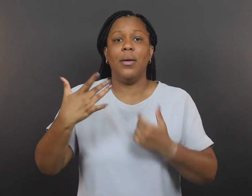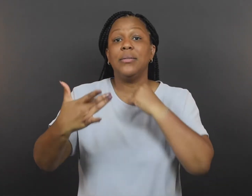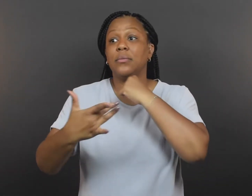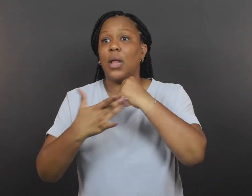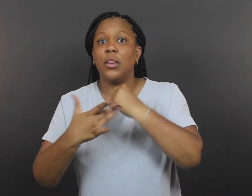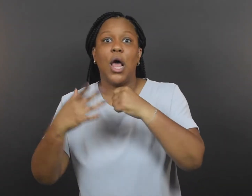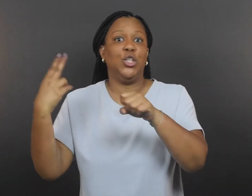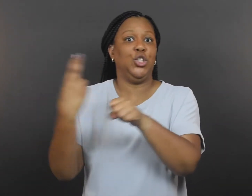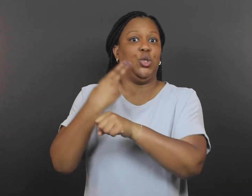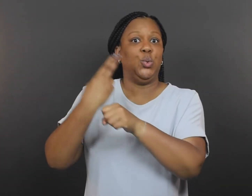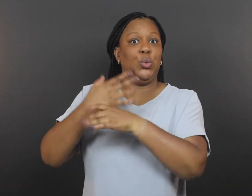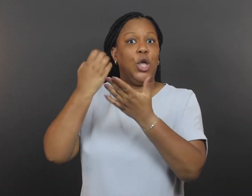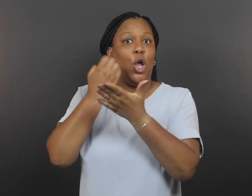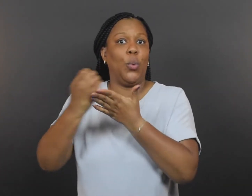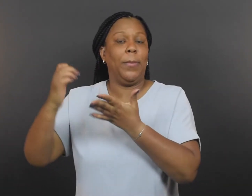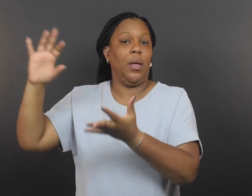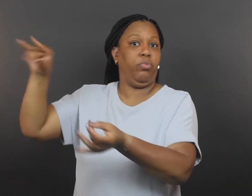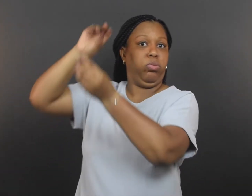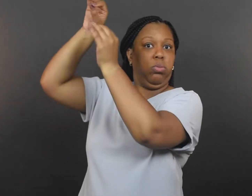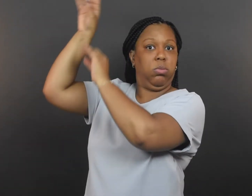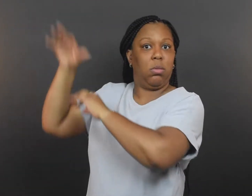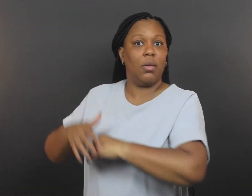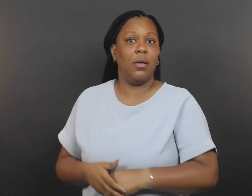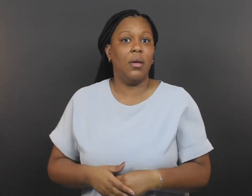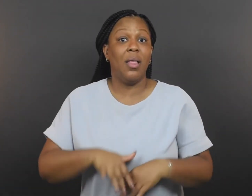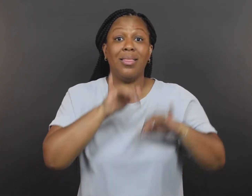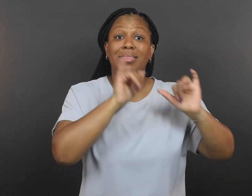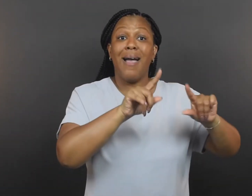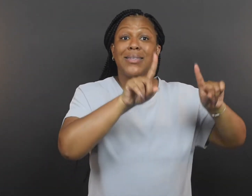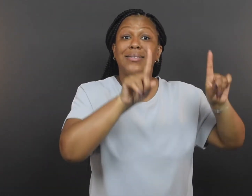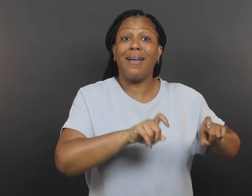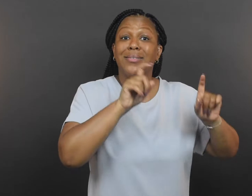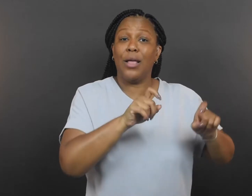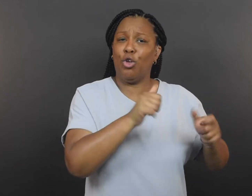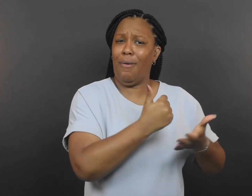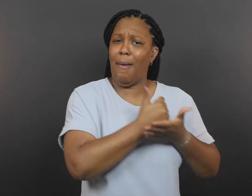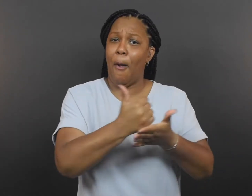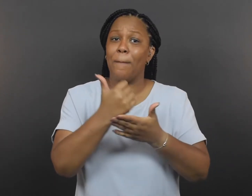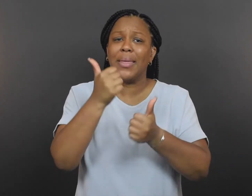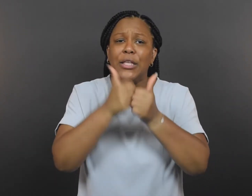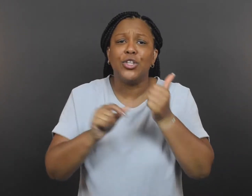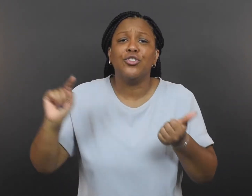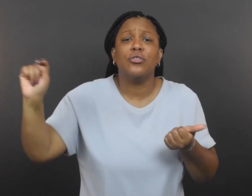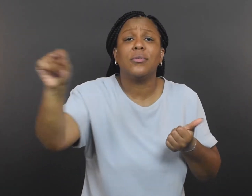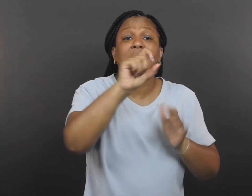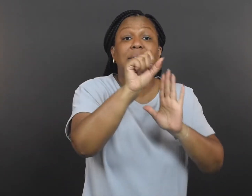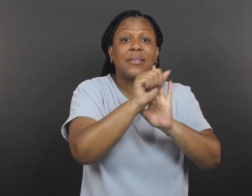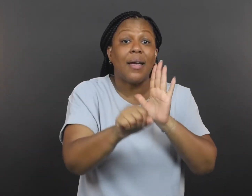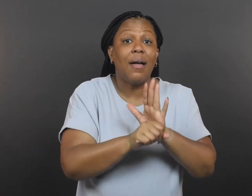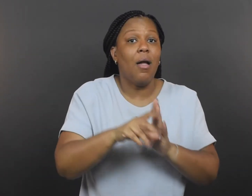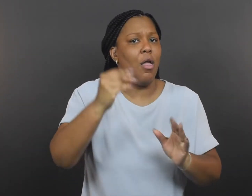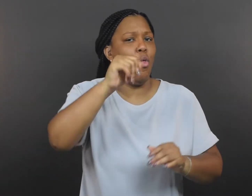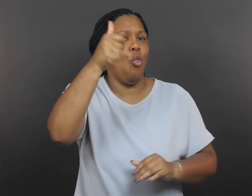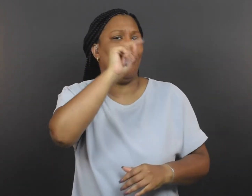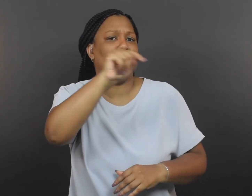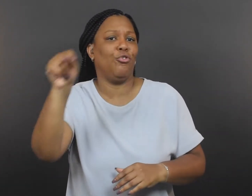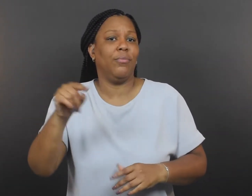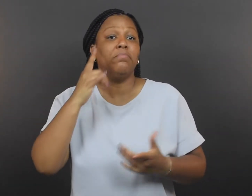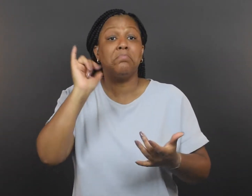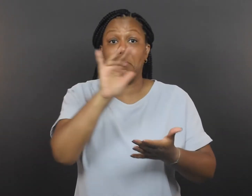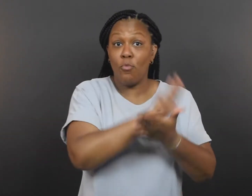without highly technical equipment. These tests could help states and others, like colleges,